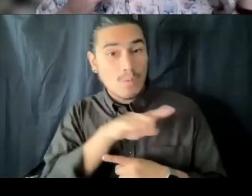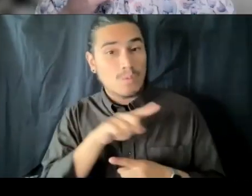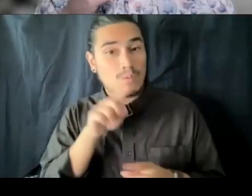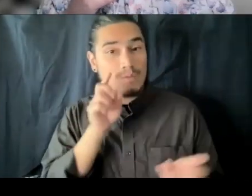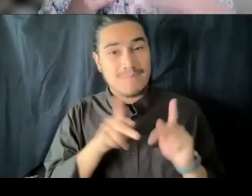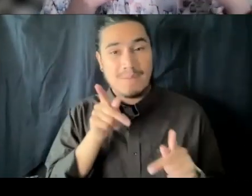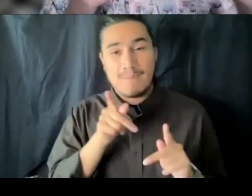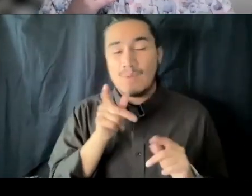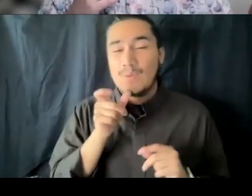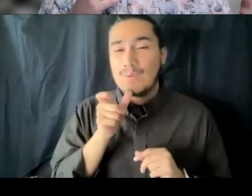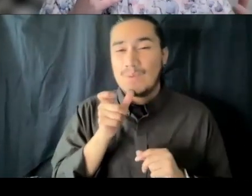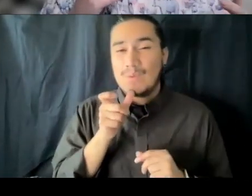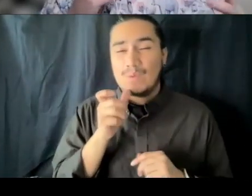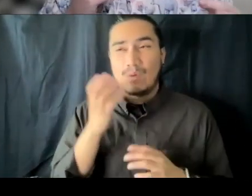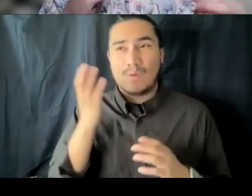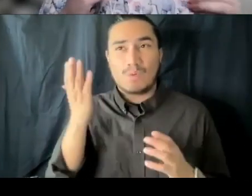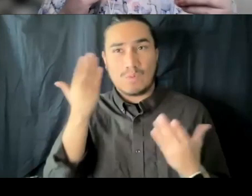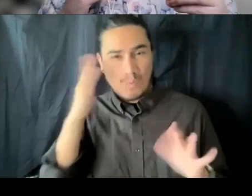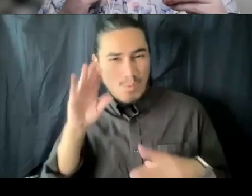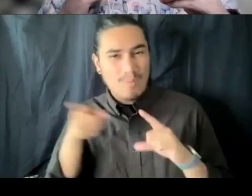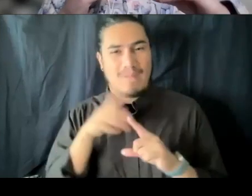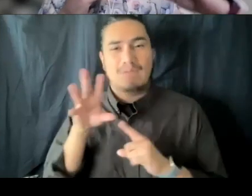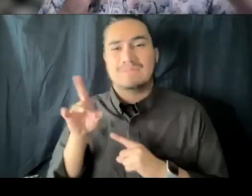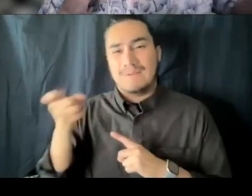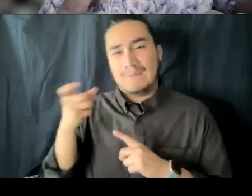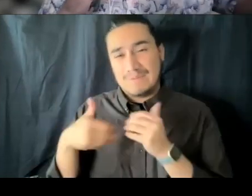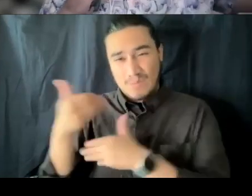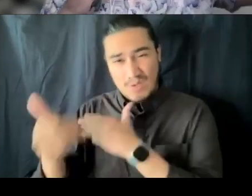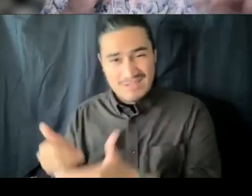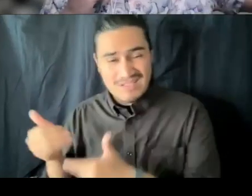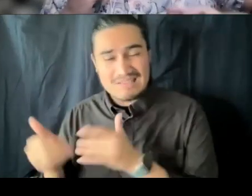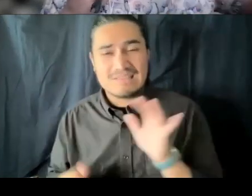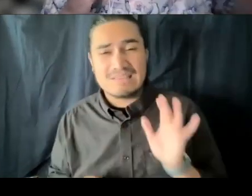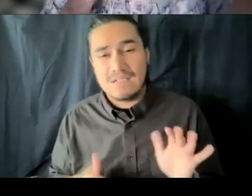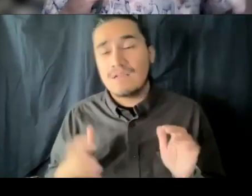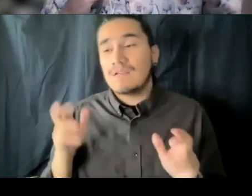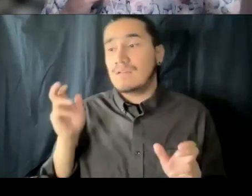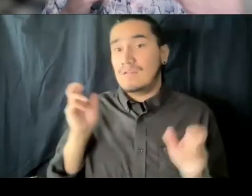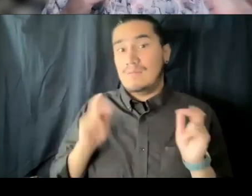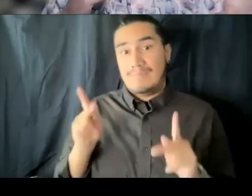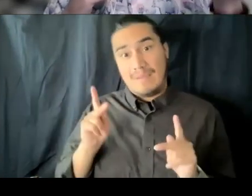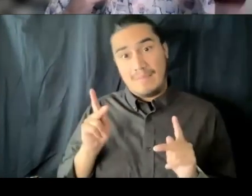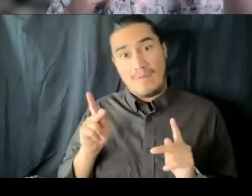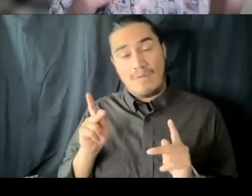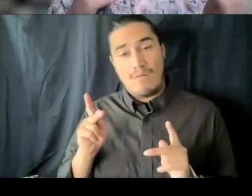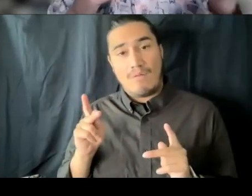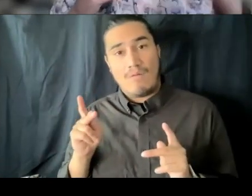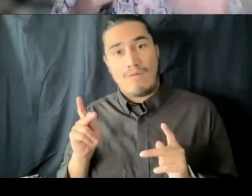with the diagnosing process, you people look at lists of symptoms,